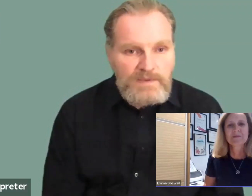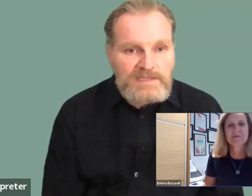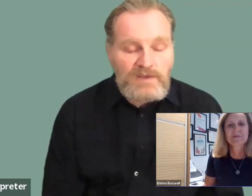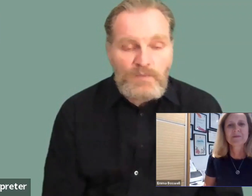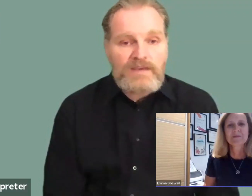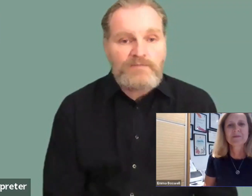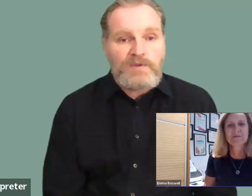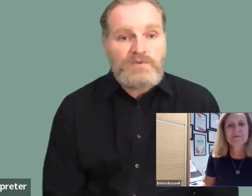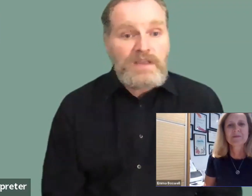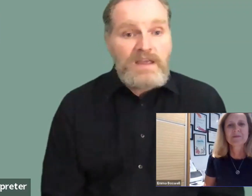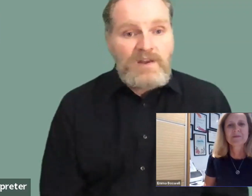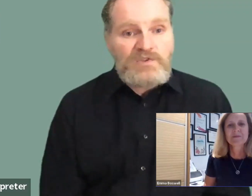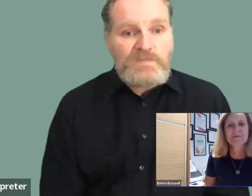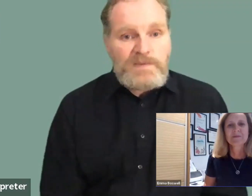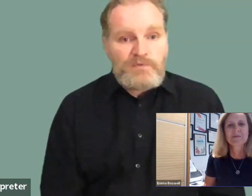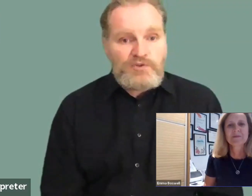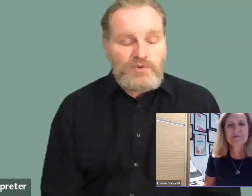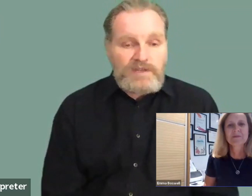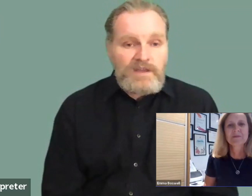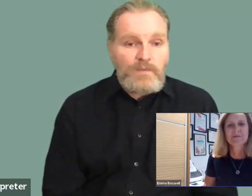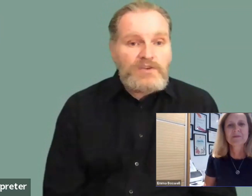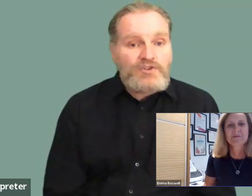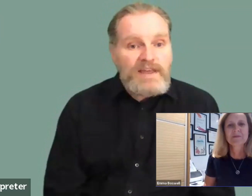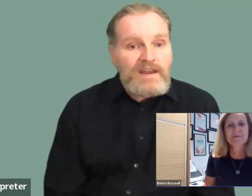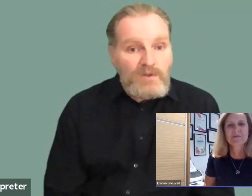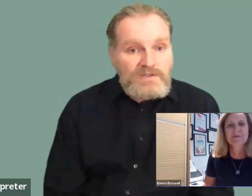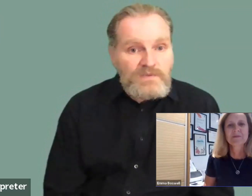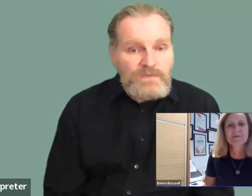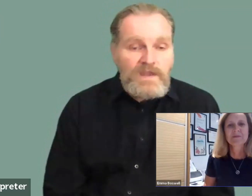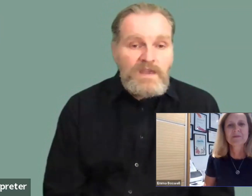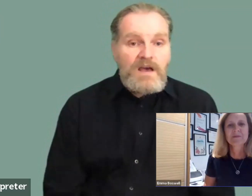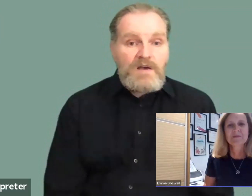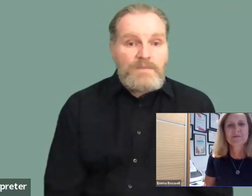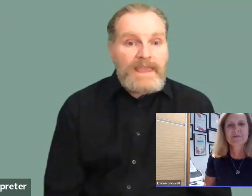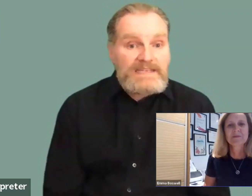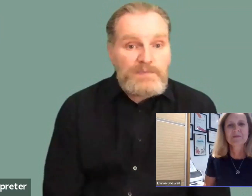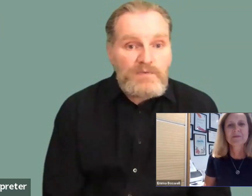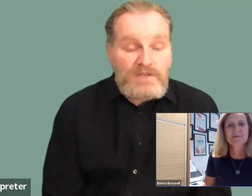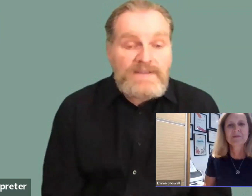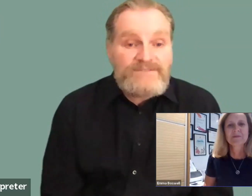meeting that we have, because lots of people join and we can share lots of experience,